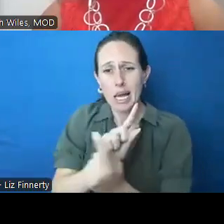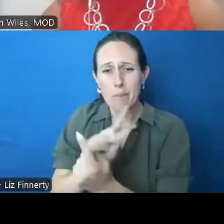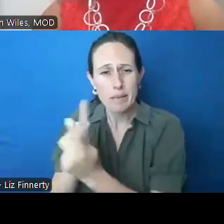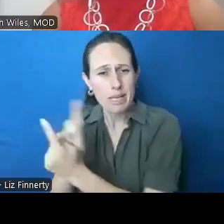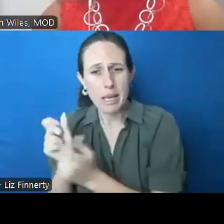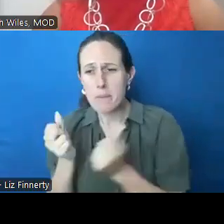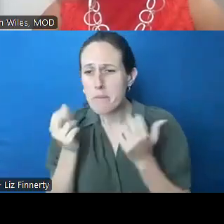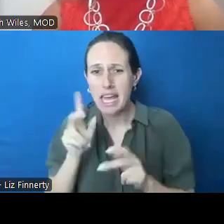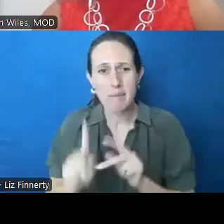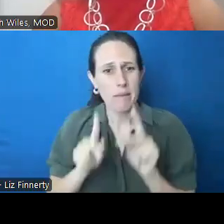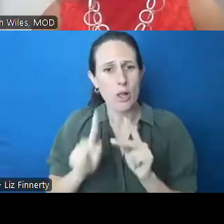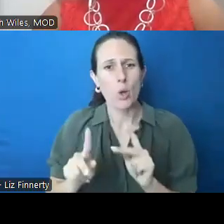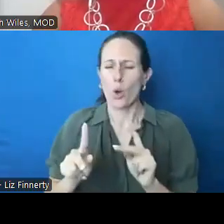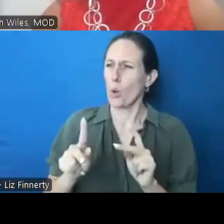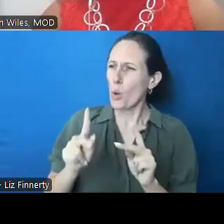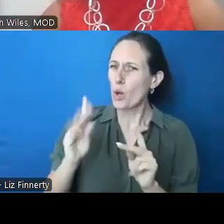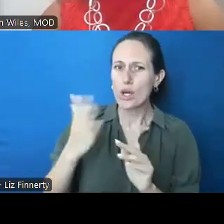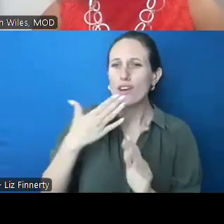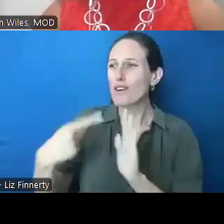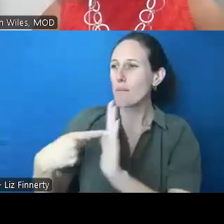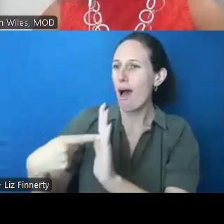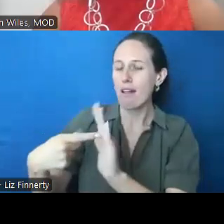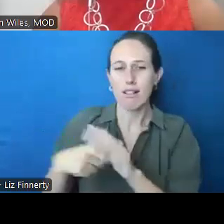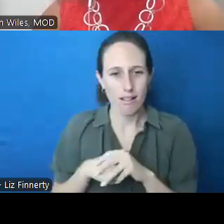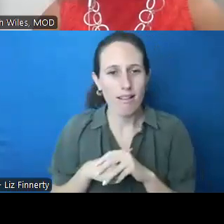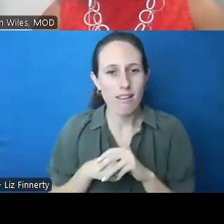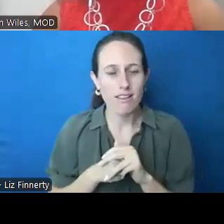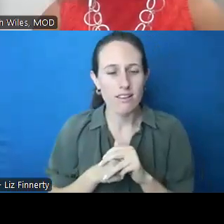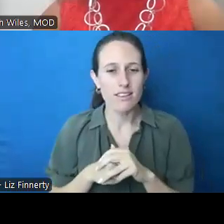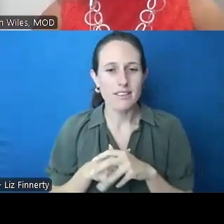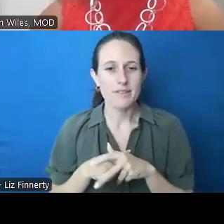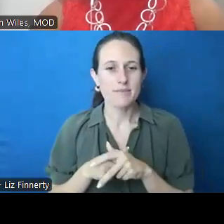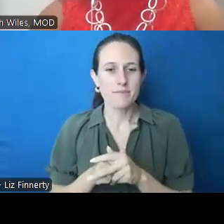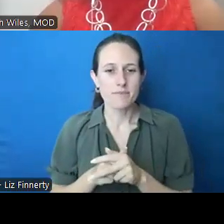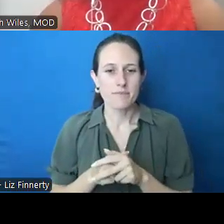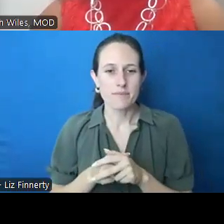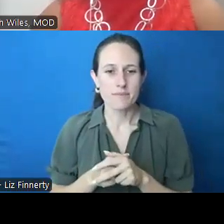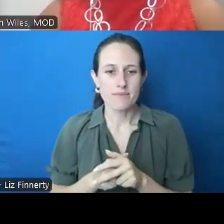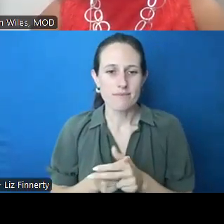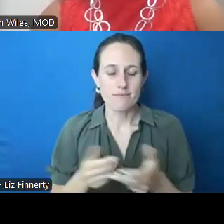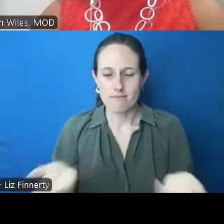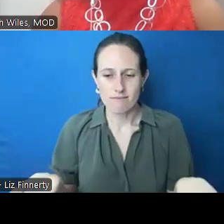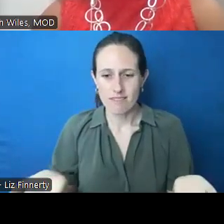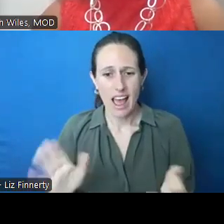kinds of role models, I knew nothing about and tailored my own growth out of that, what could have been the end of my